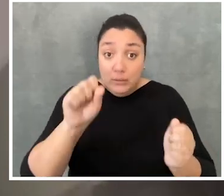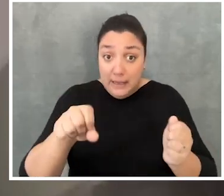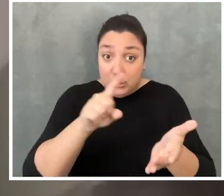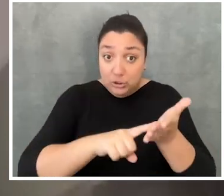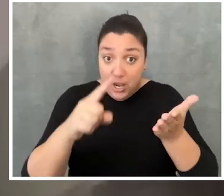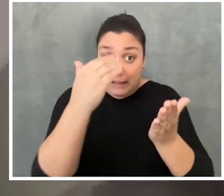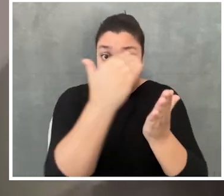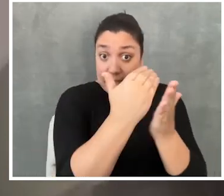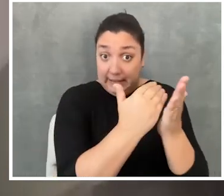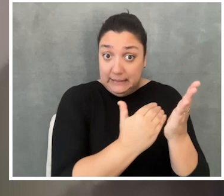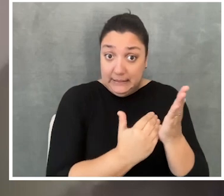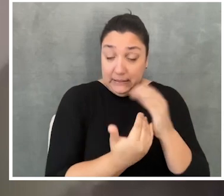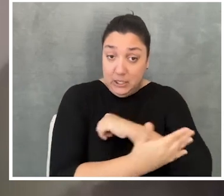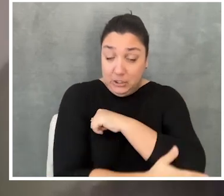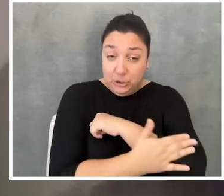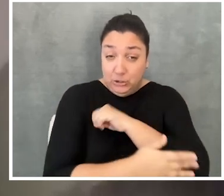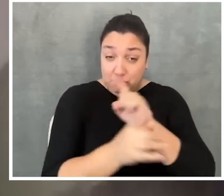to different treaties in the toolkit,